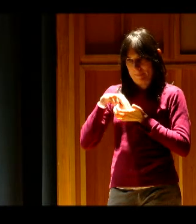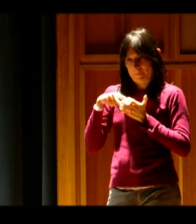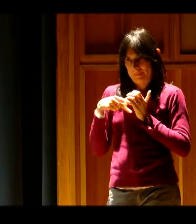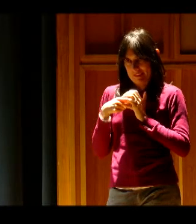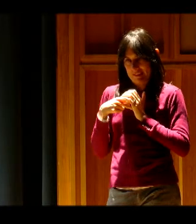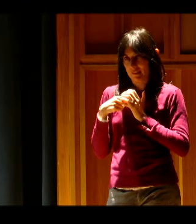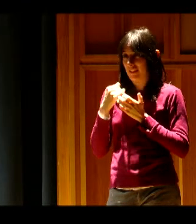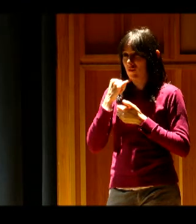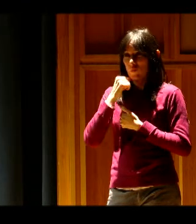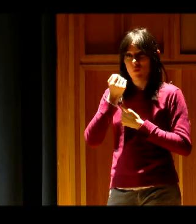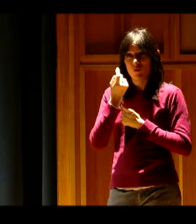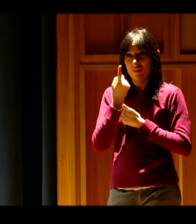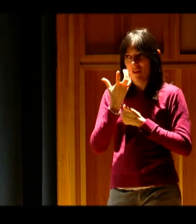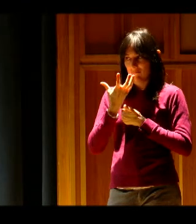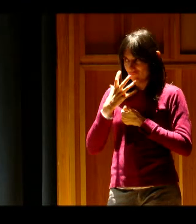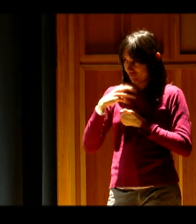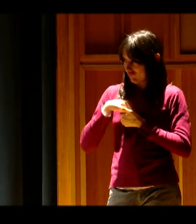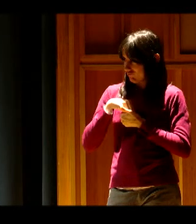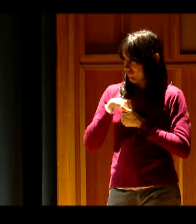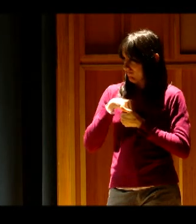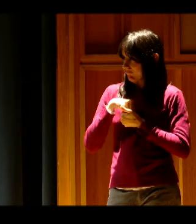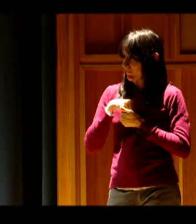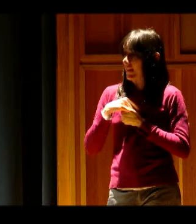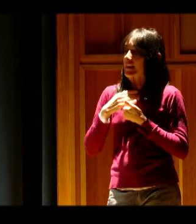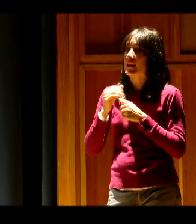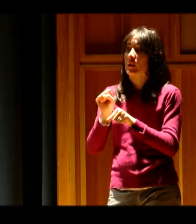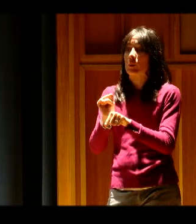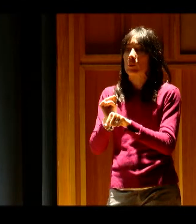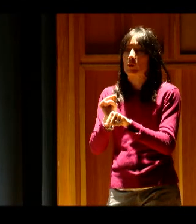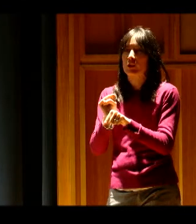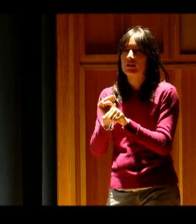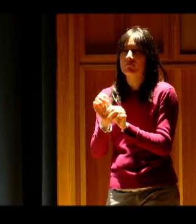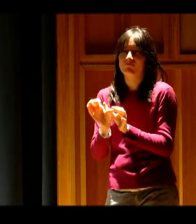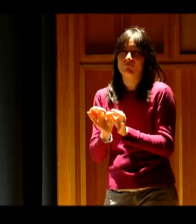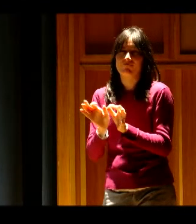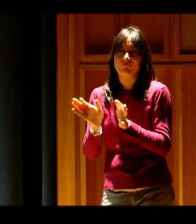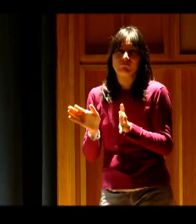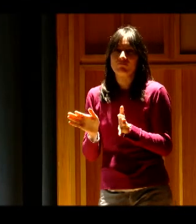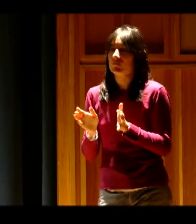you lose the integrity of the work and the two are like this.